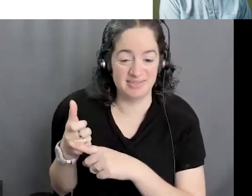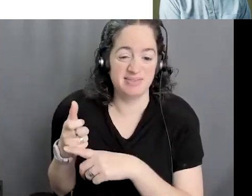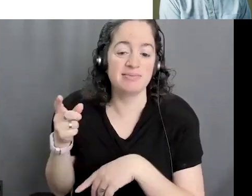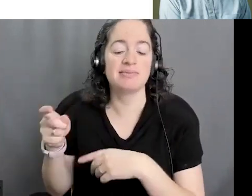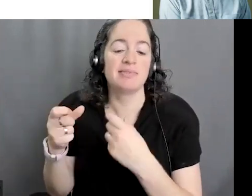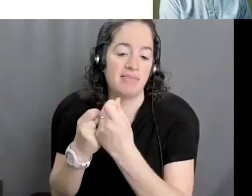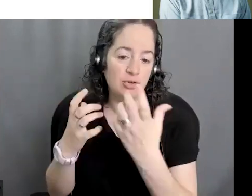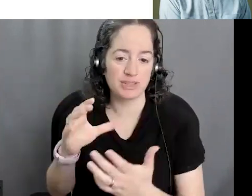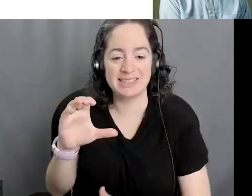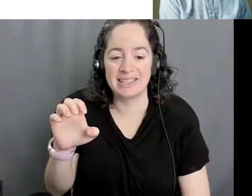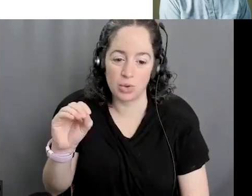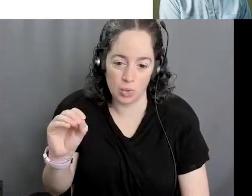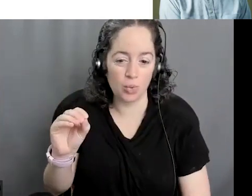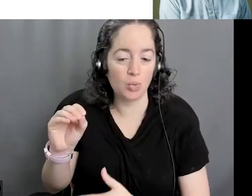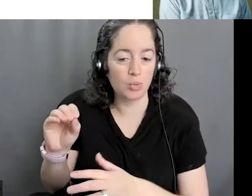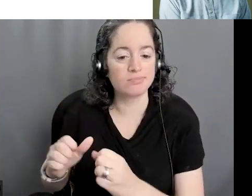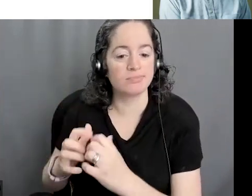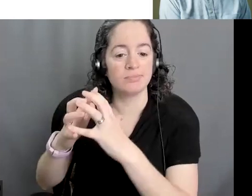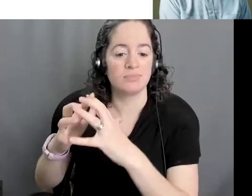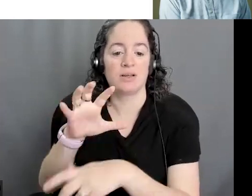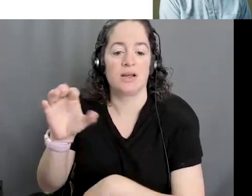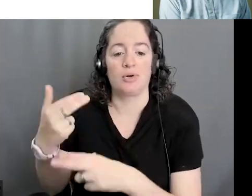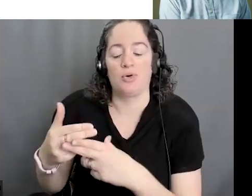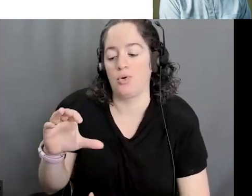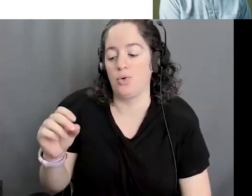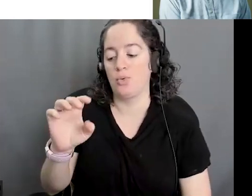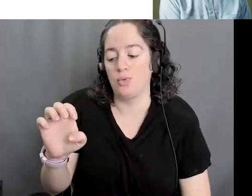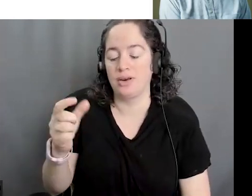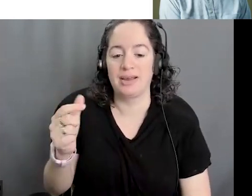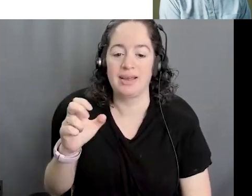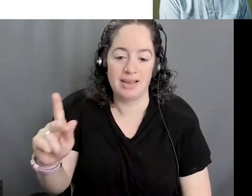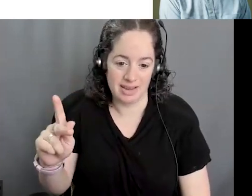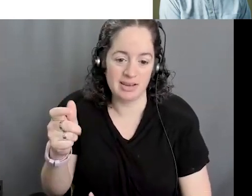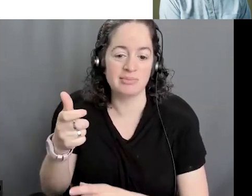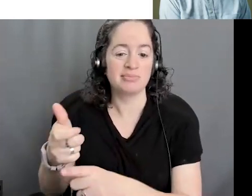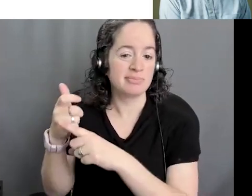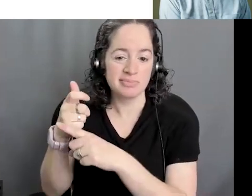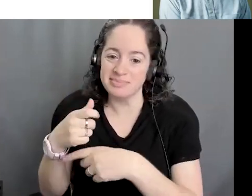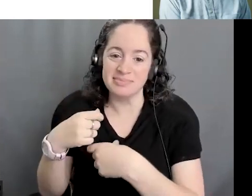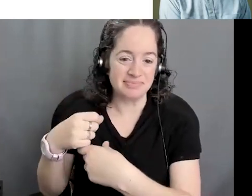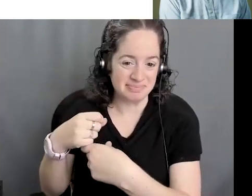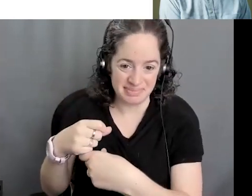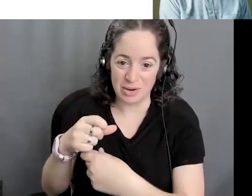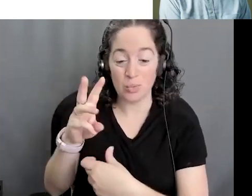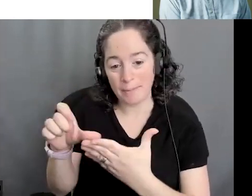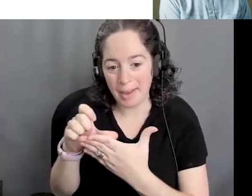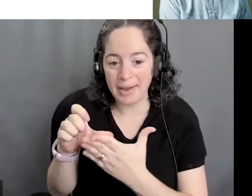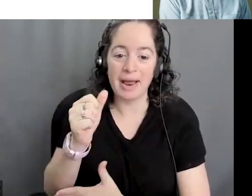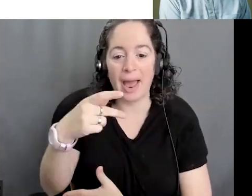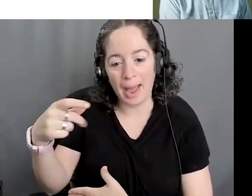with clients all over the US to create custom websites and web apps. I actually have had the pleasure of getting to know Ron